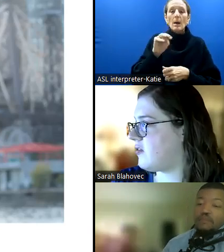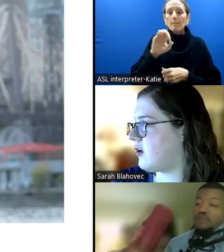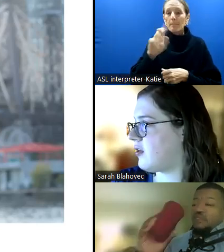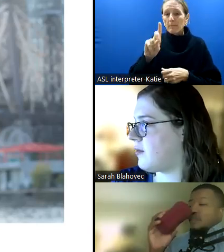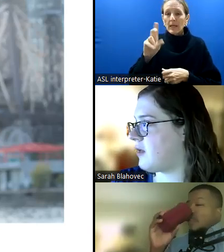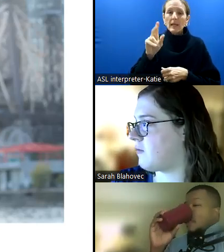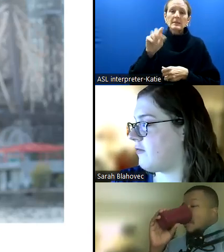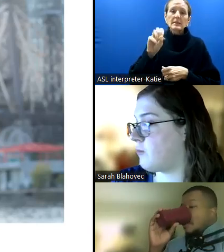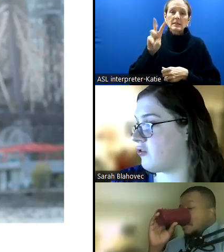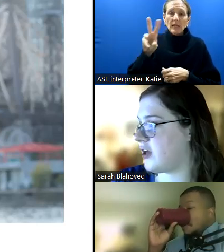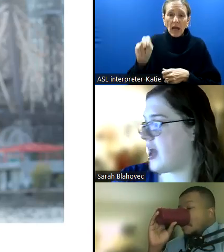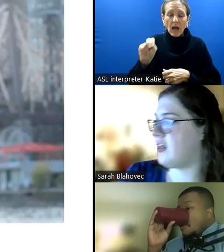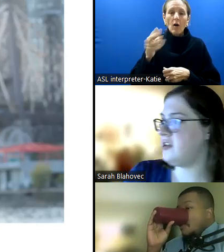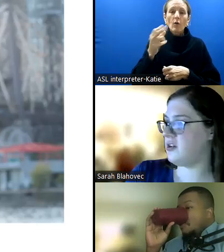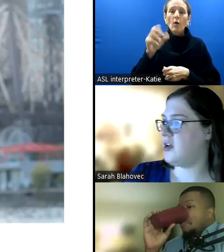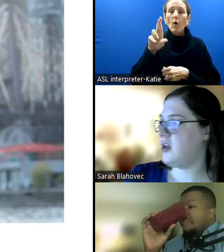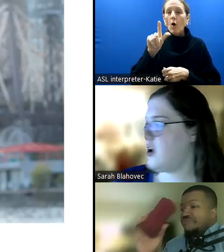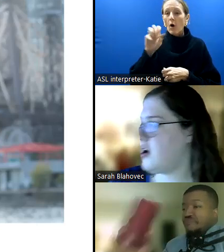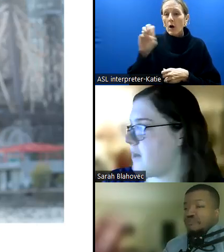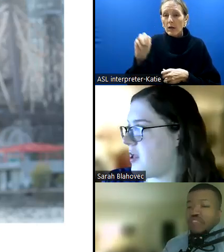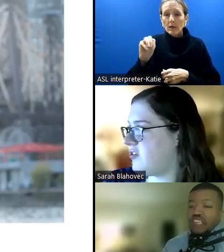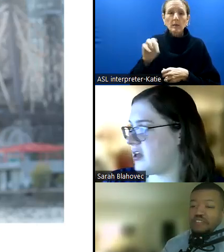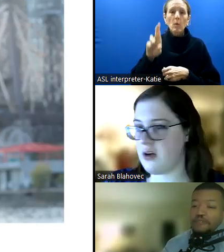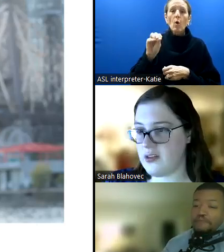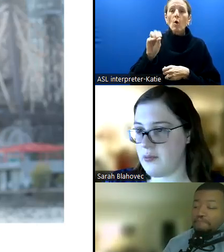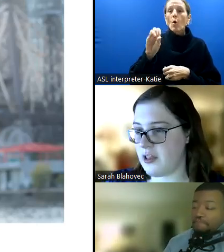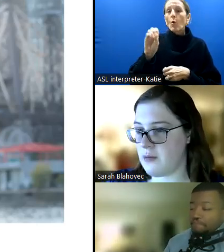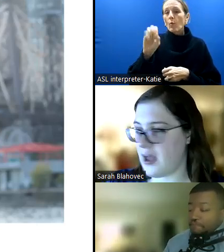East Harlem and Roosevelt Island. Her campaign was centered on disability rights